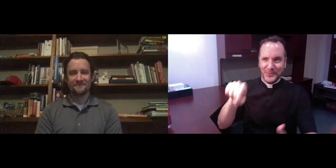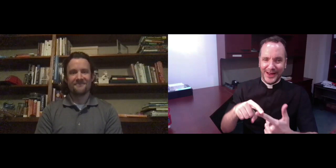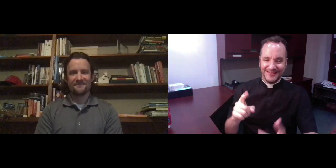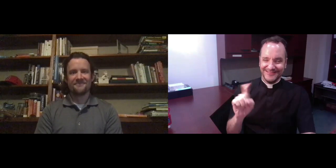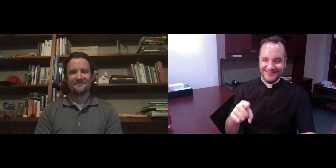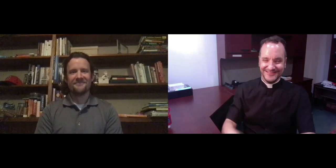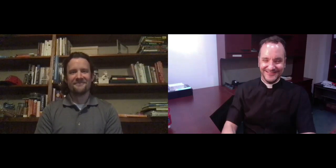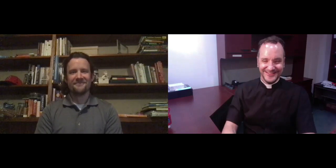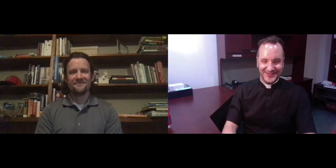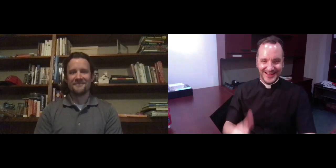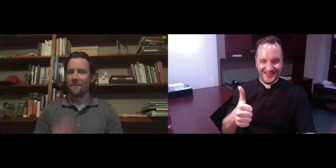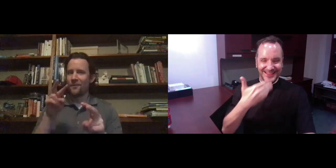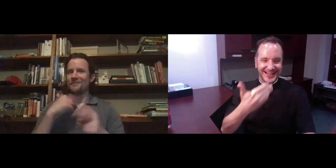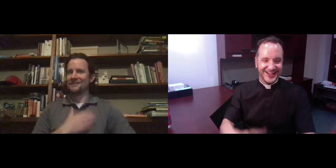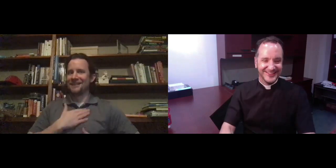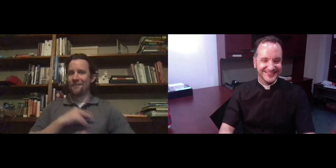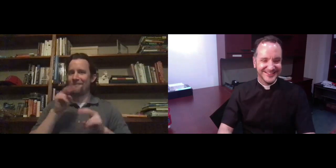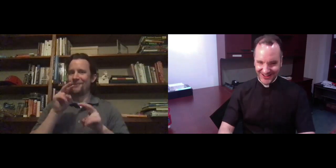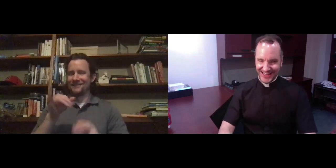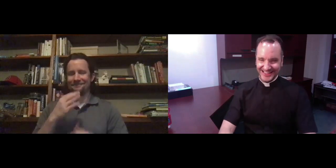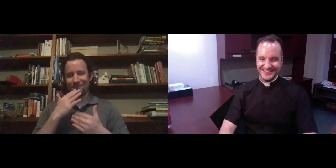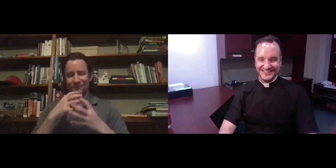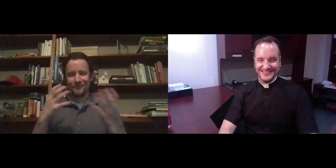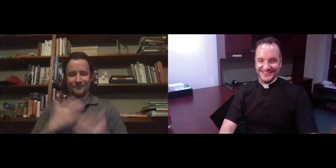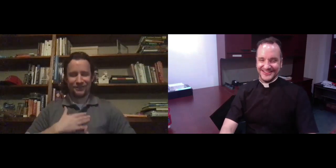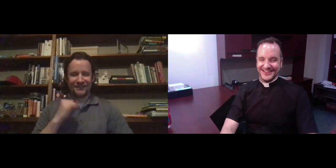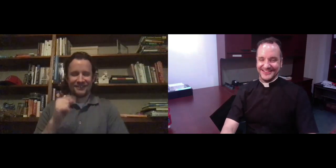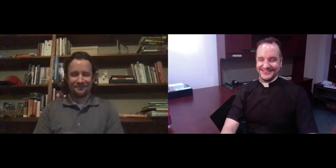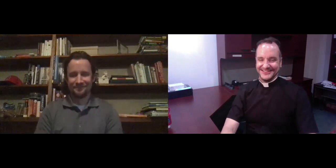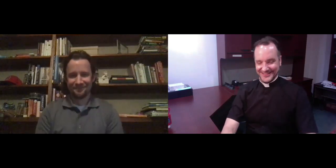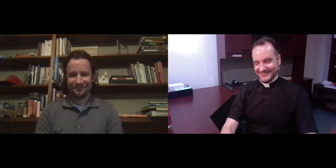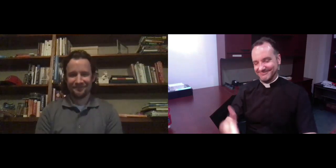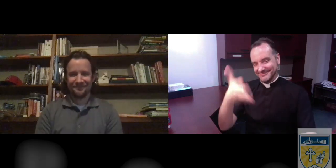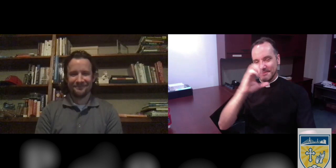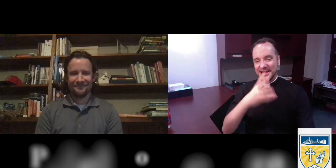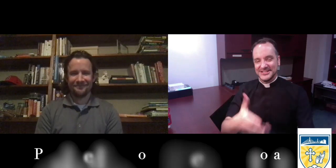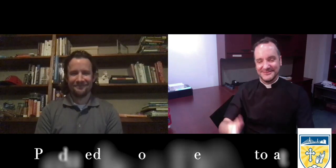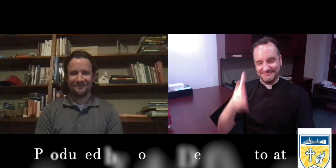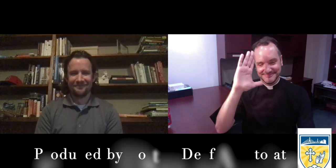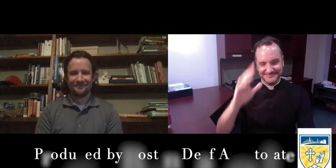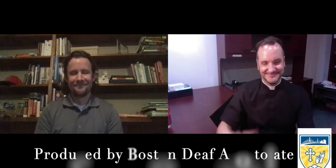will see you in the next episode, whenever that is. So thank you so much for joining us. (Kyle): Thanks a lot I appreciate it.